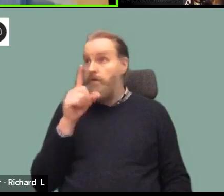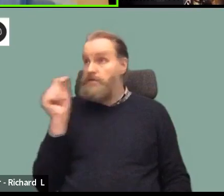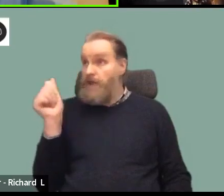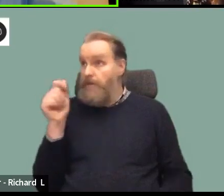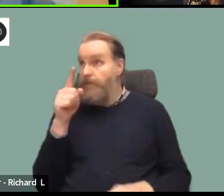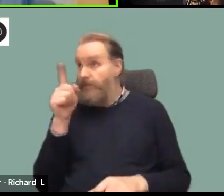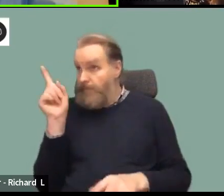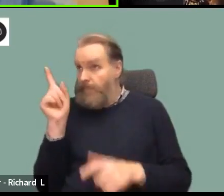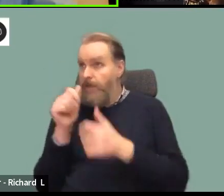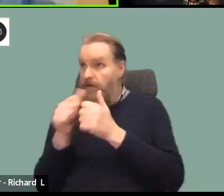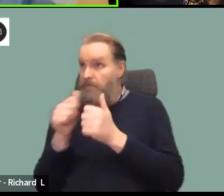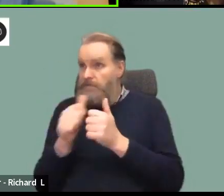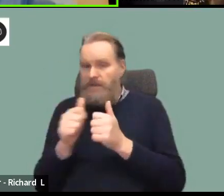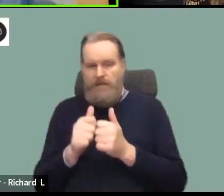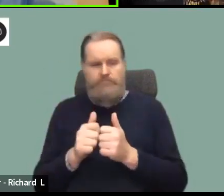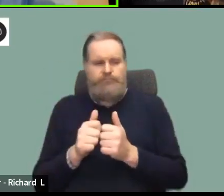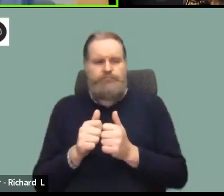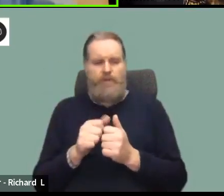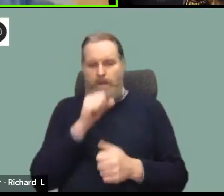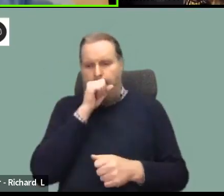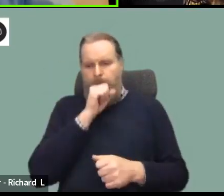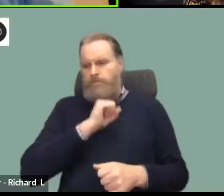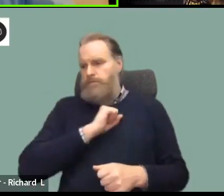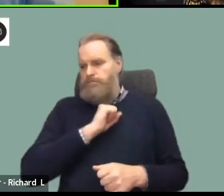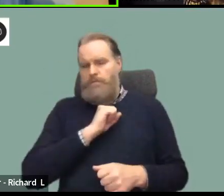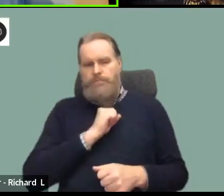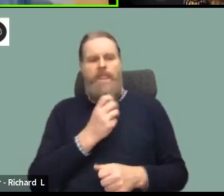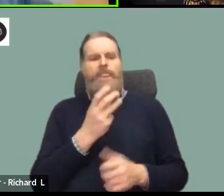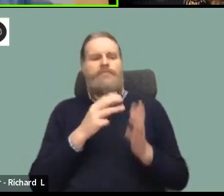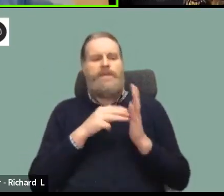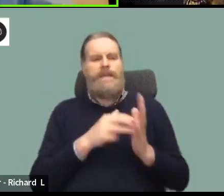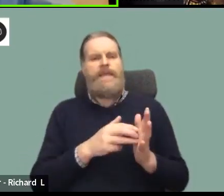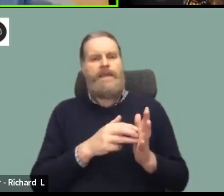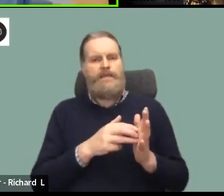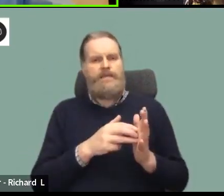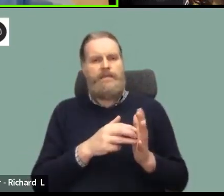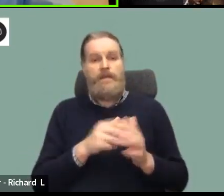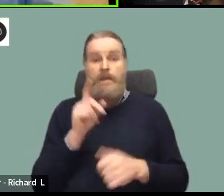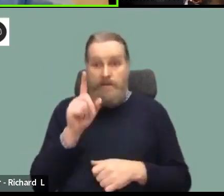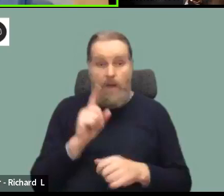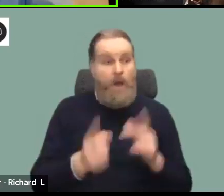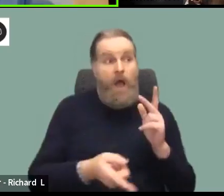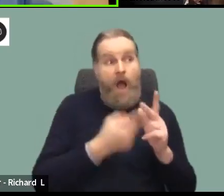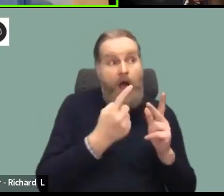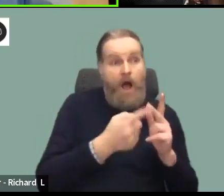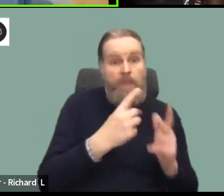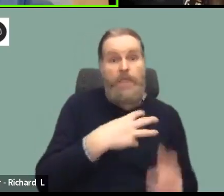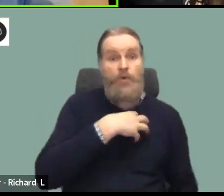employers have looked at are fighting fund and they're already calculated how far does 3 million go and we can sit that. out in fact we know of out in fact we know of some of